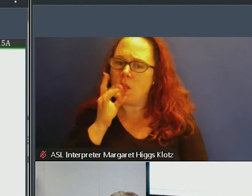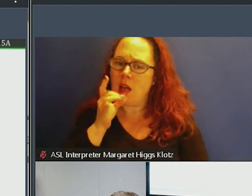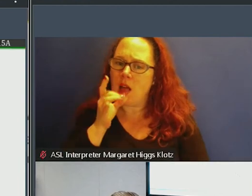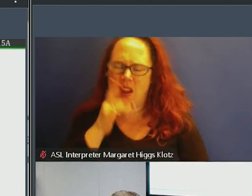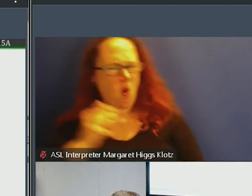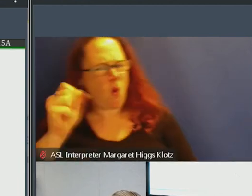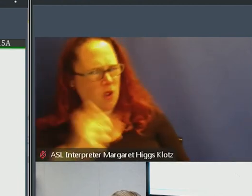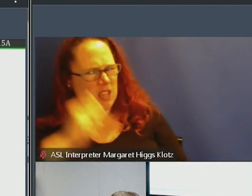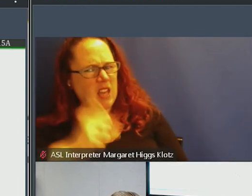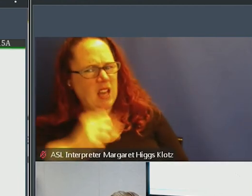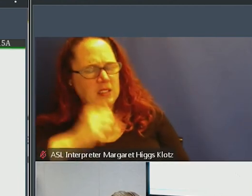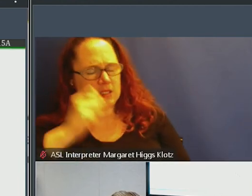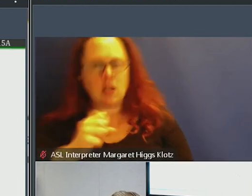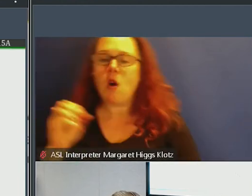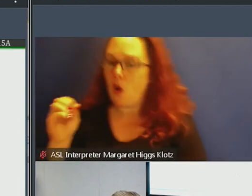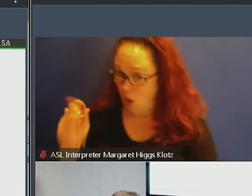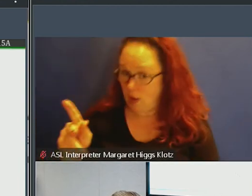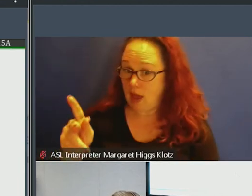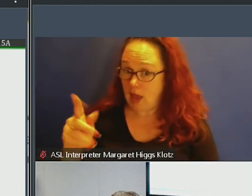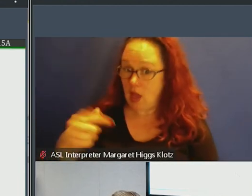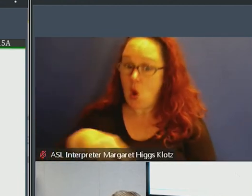And so we do have the County and they're listening,